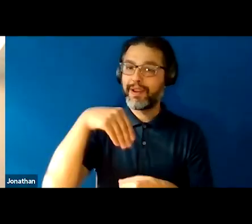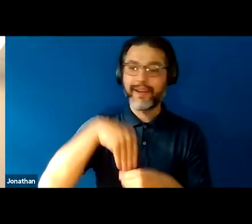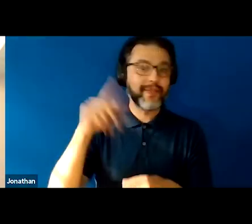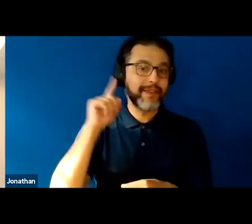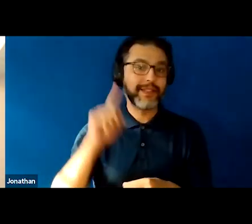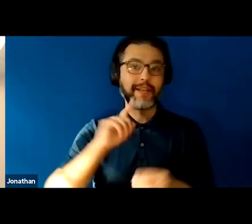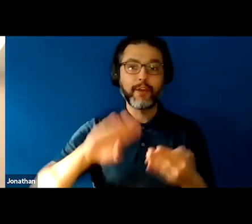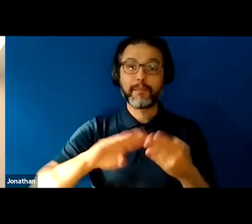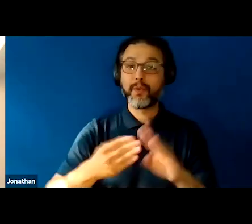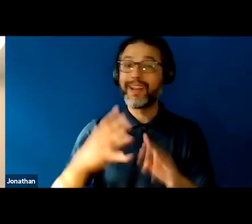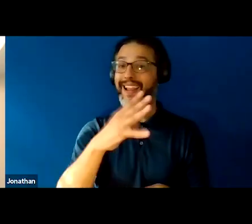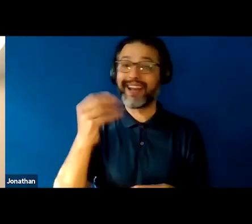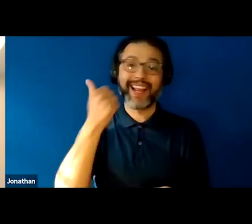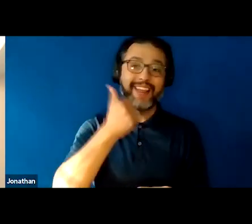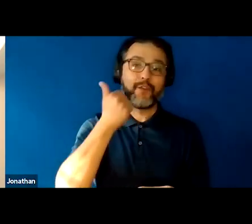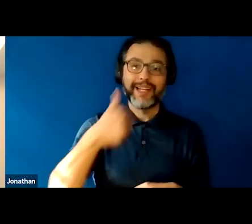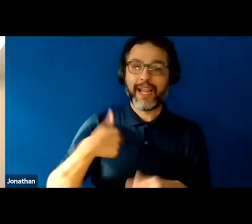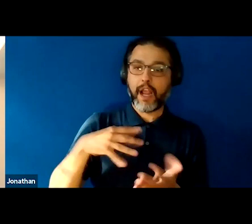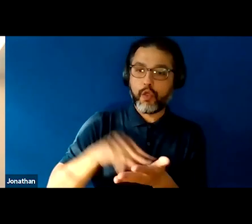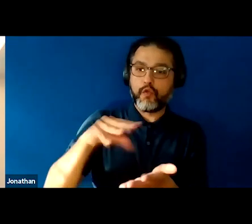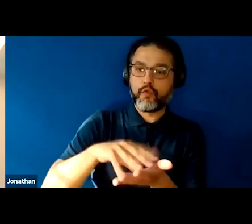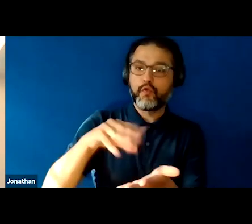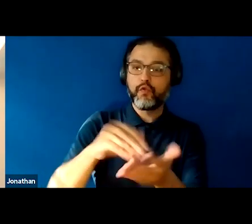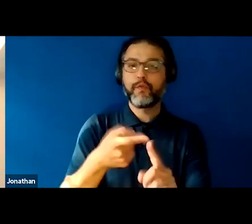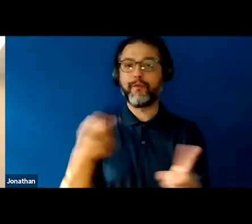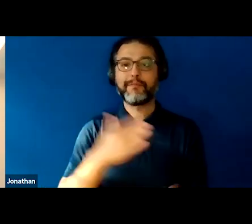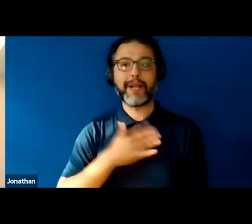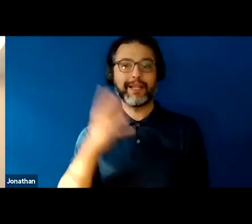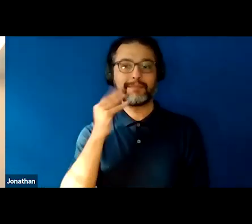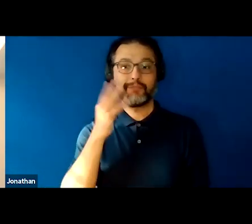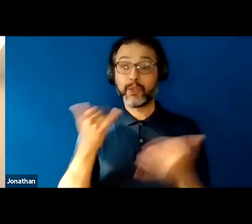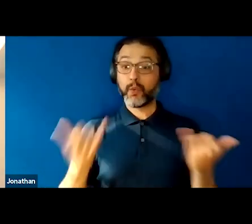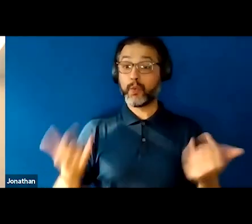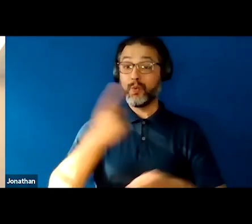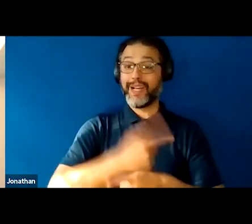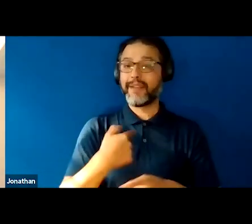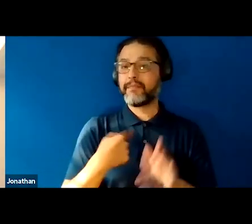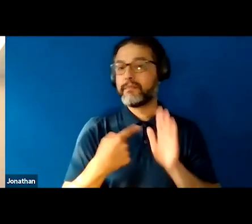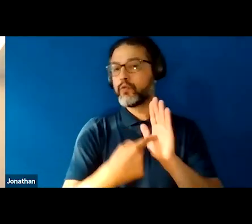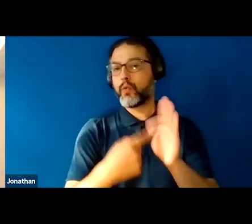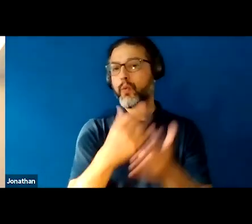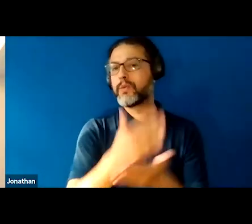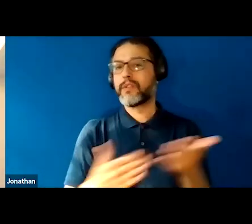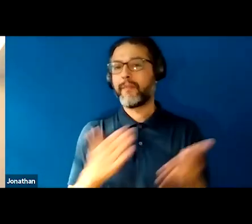So what I'm going to be doing is presenting some of the work that we've done here. It's only a few samplings.